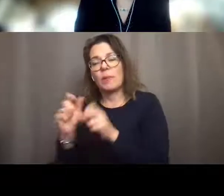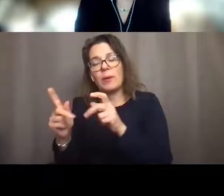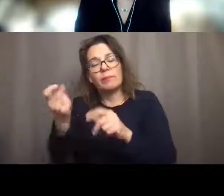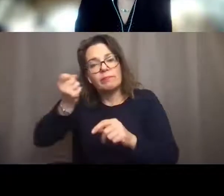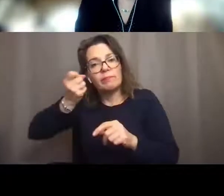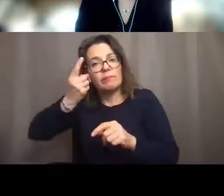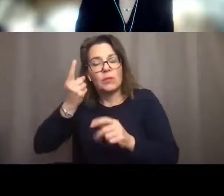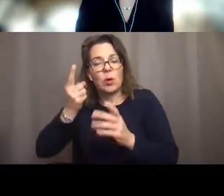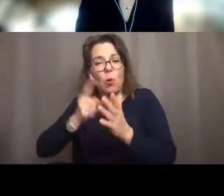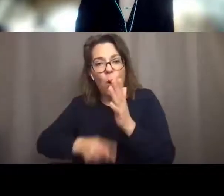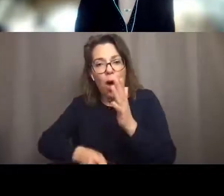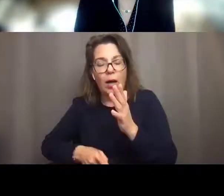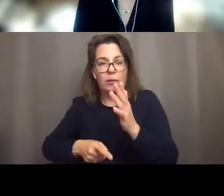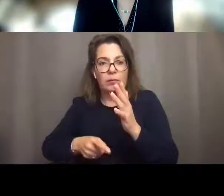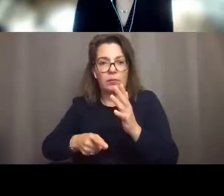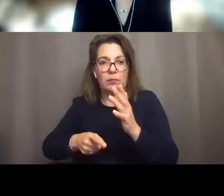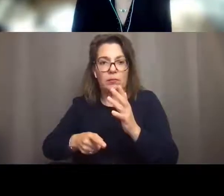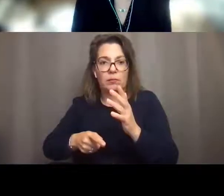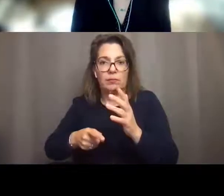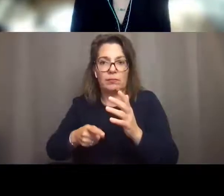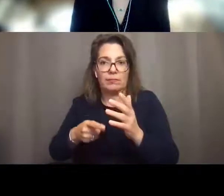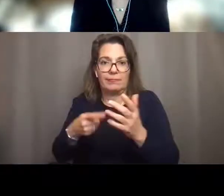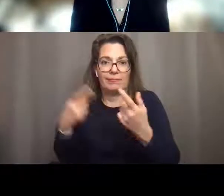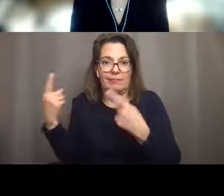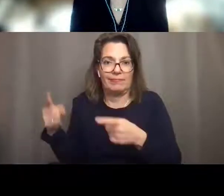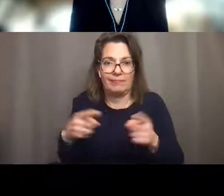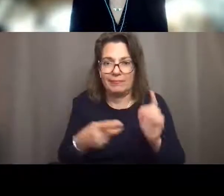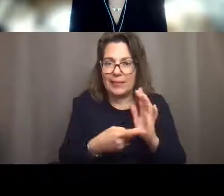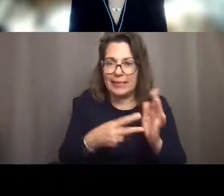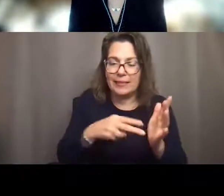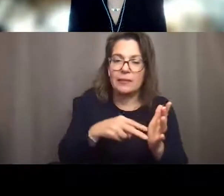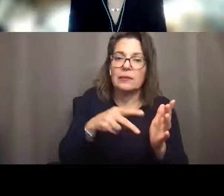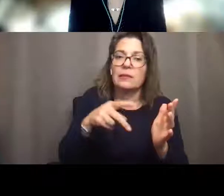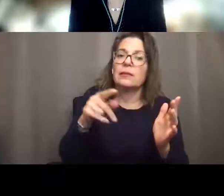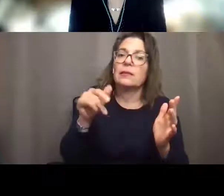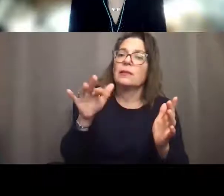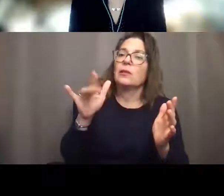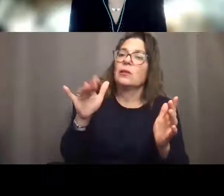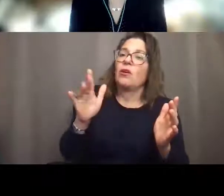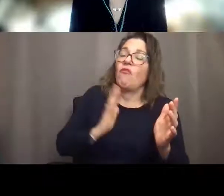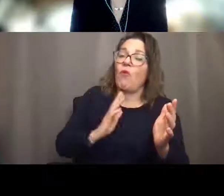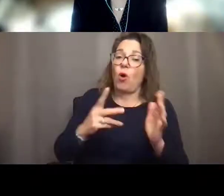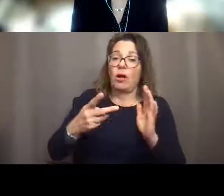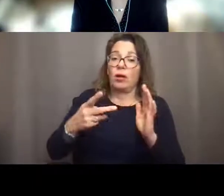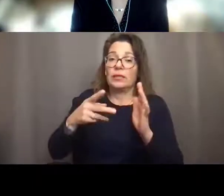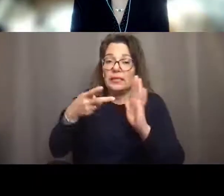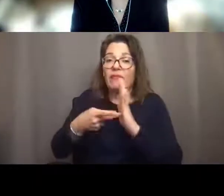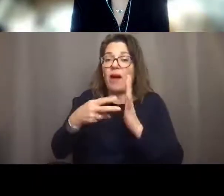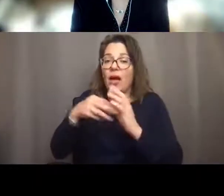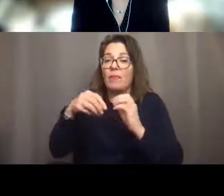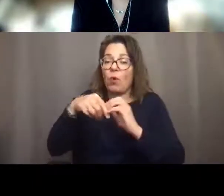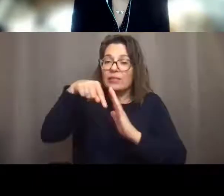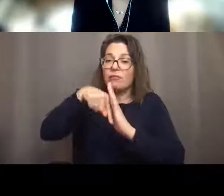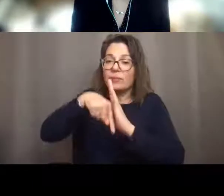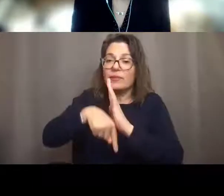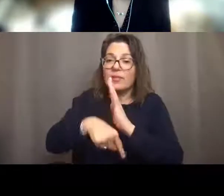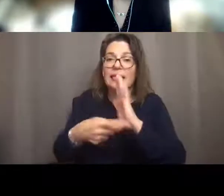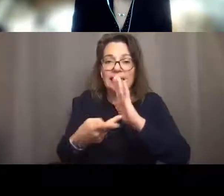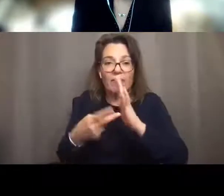what are we looking for here. So again we ... for the defined … repeated their definition of key biological